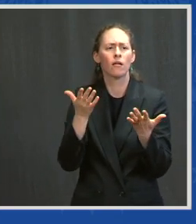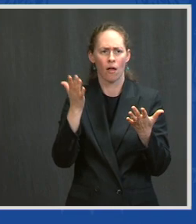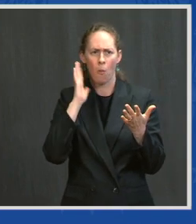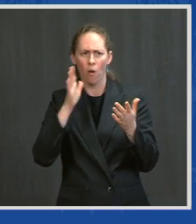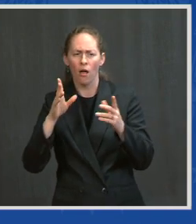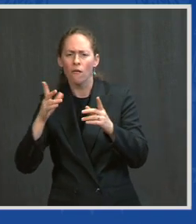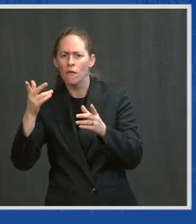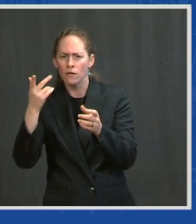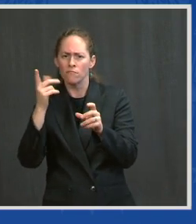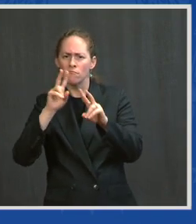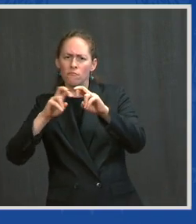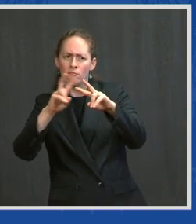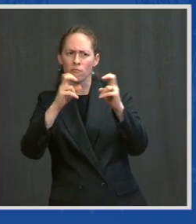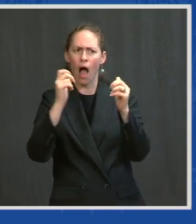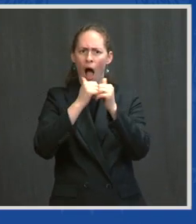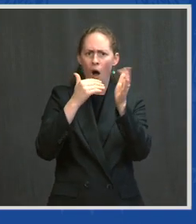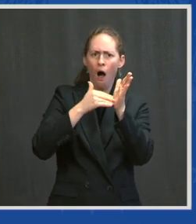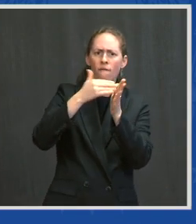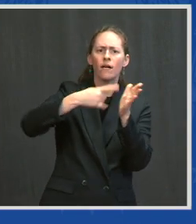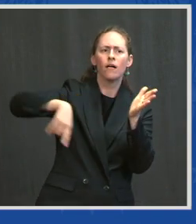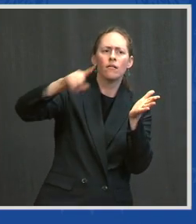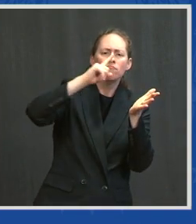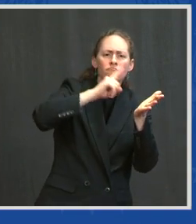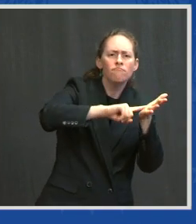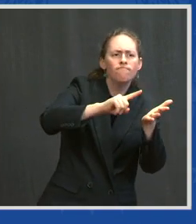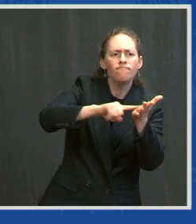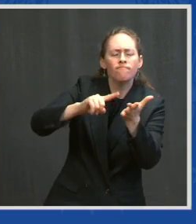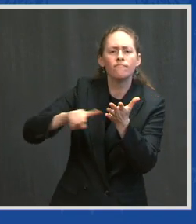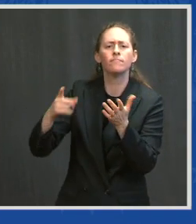providing for enhanced transparency and accountability.